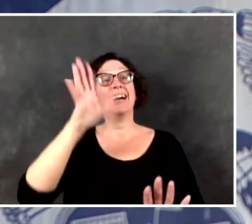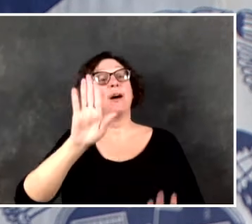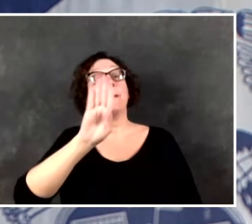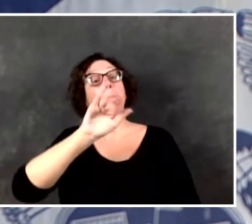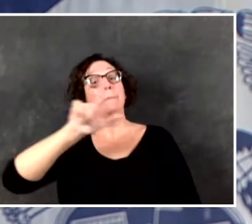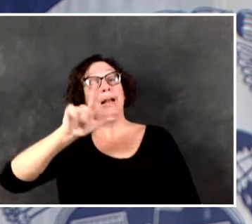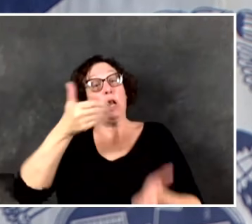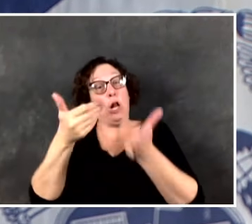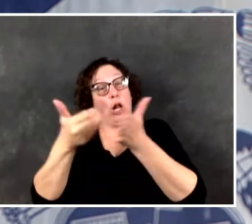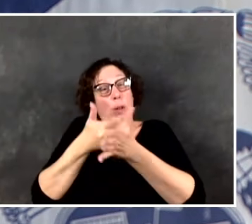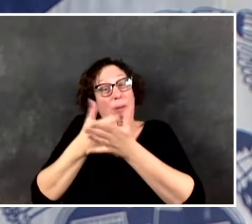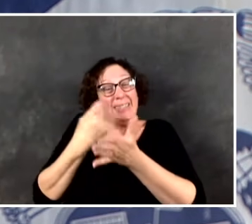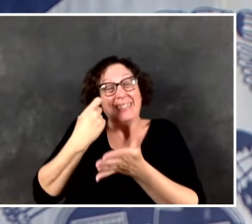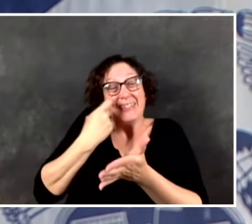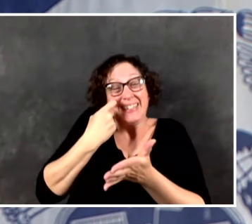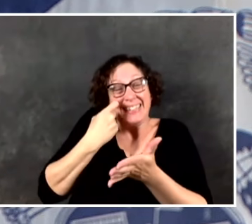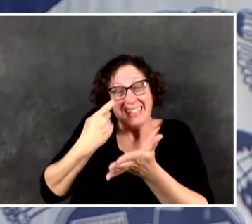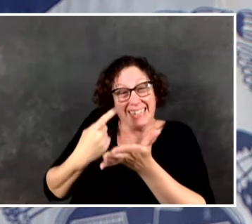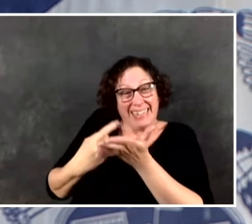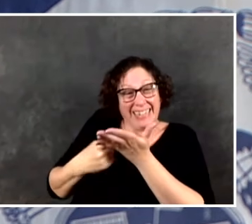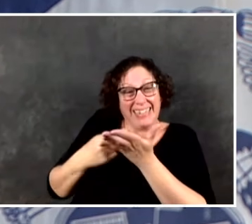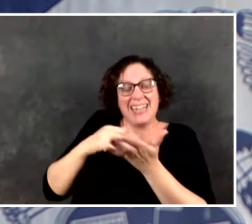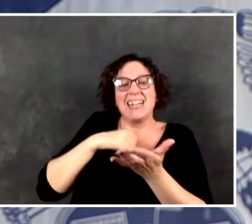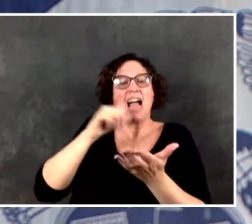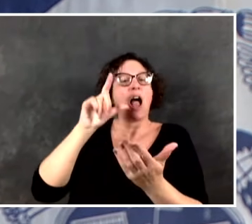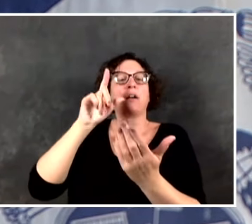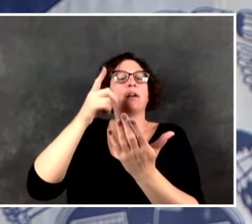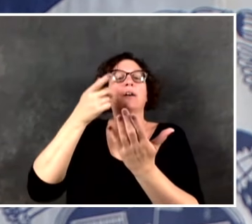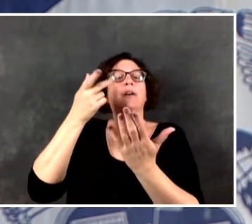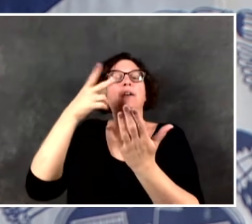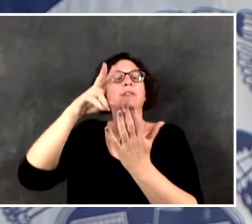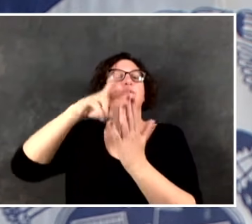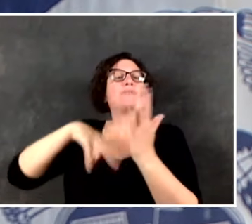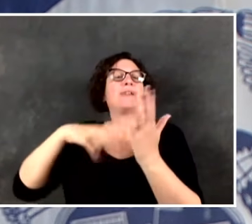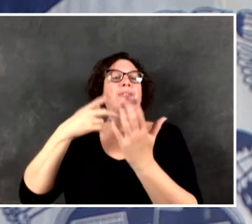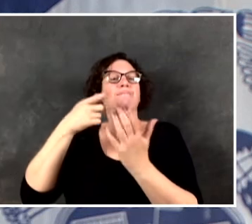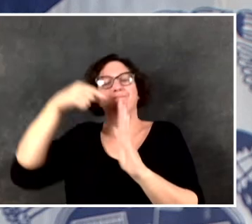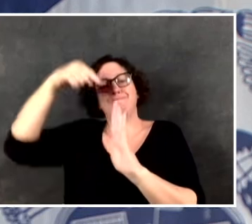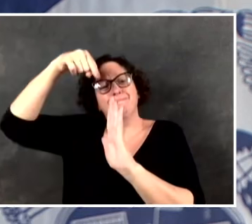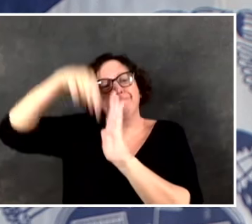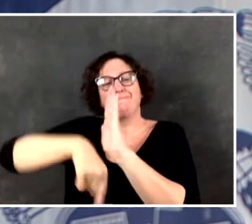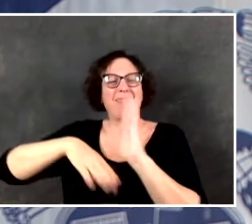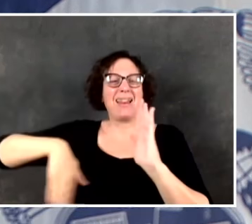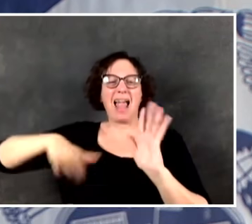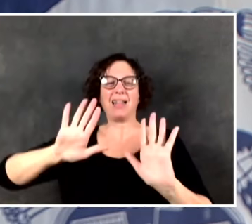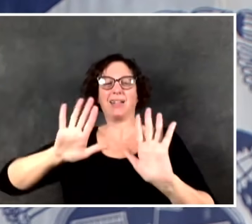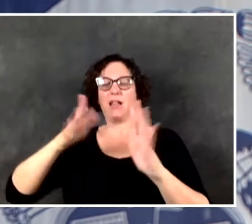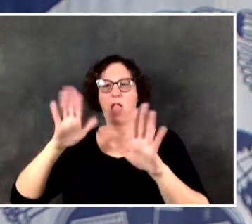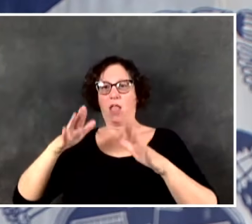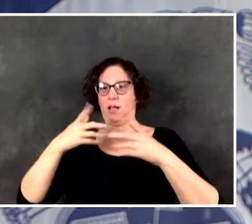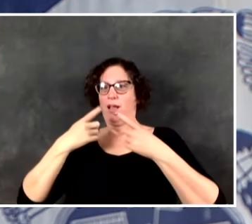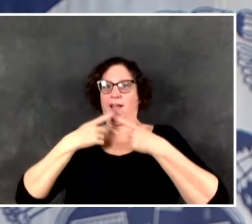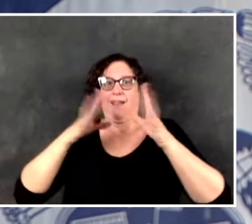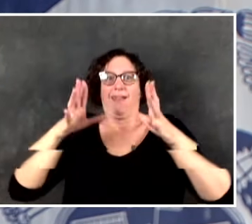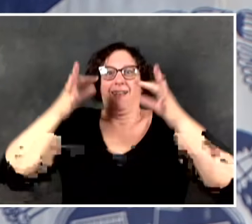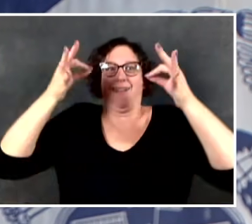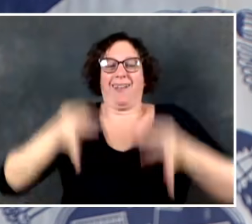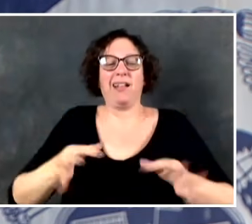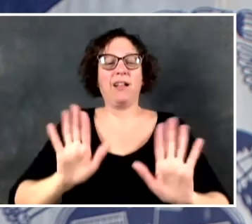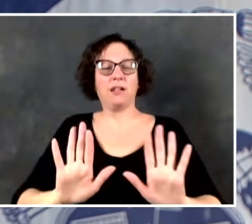HAVEN'T HAD THE OPPROTUNITY TO CAREFULLY REVIEW IT. I LOOK FORWARD TO DOING THAT. I LOOK FORWARD TO TALKING TO SPEAKER JOHNSON.